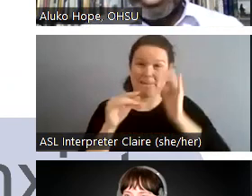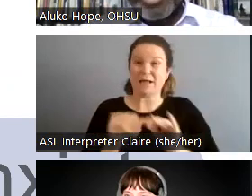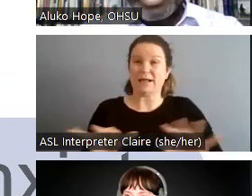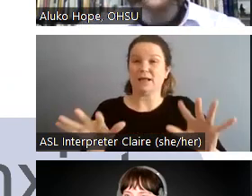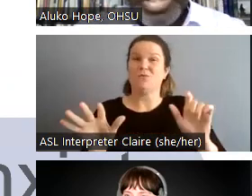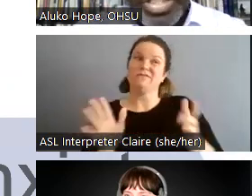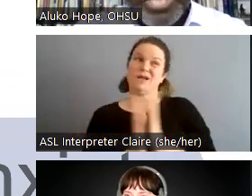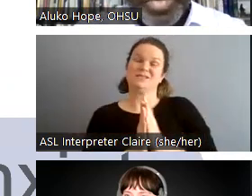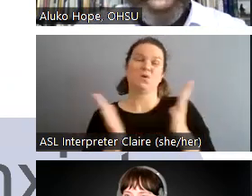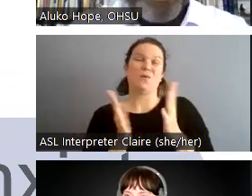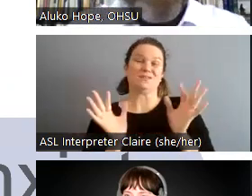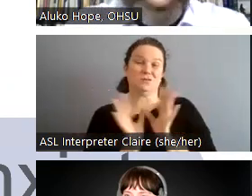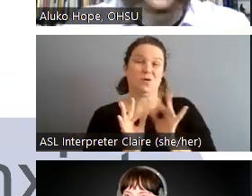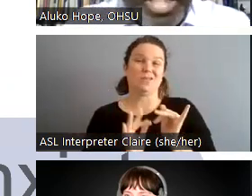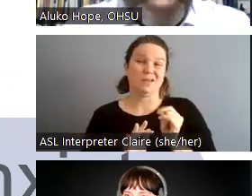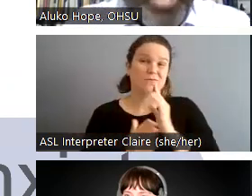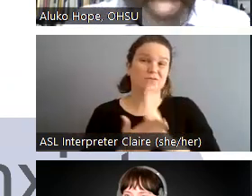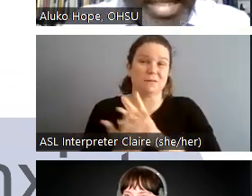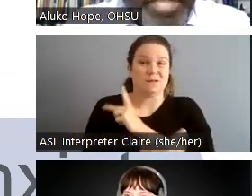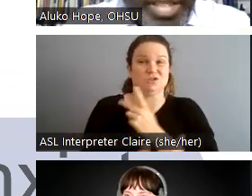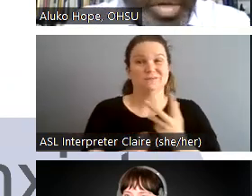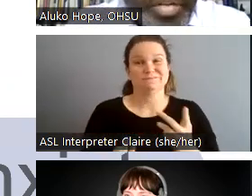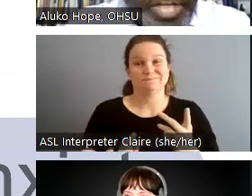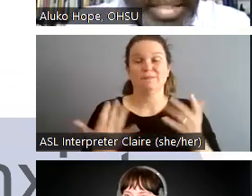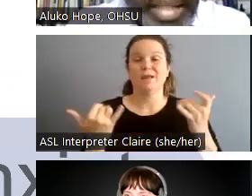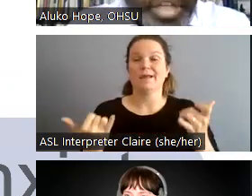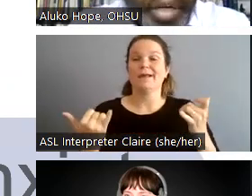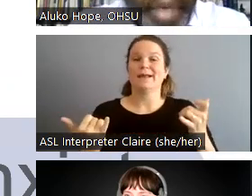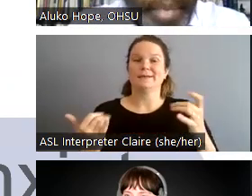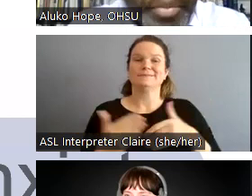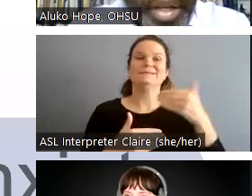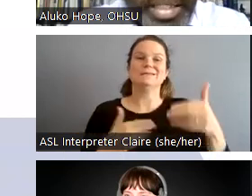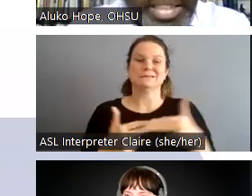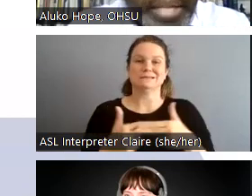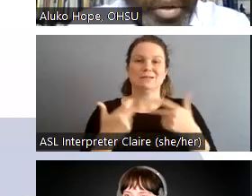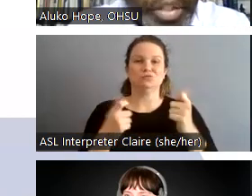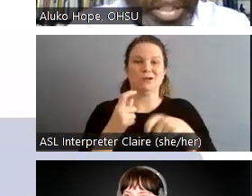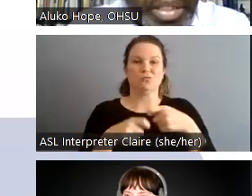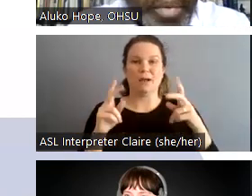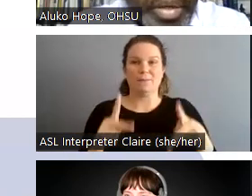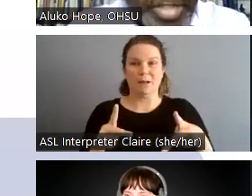question for some patients as well. And with that, I think we'll go to the next slide and try to wrap up so that I